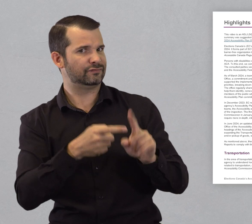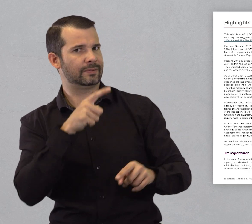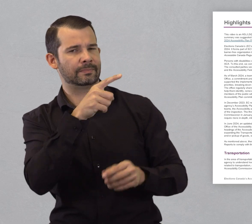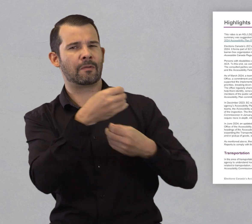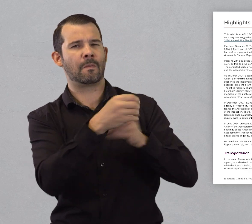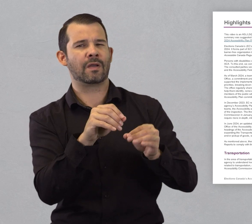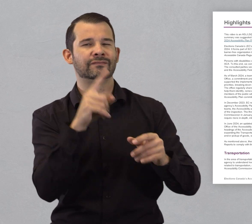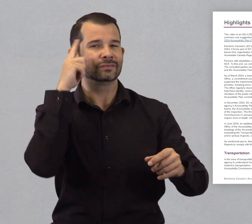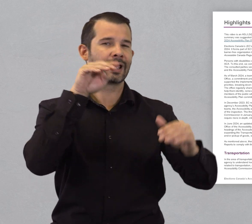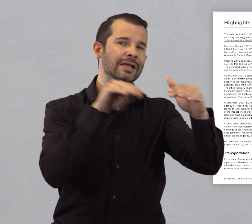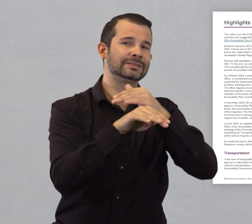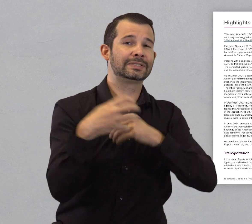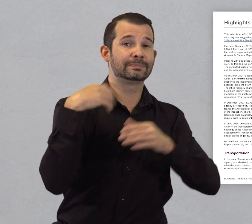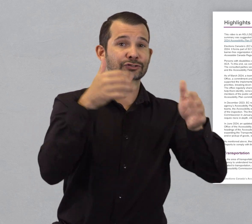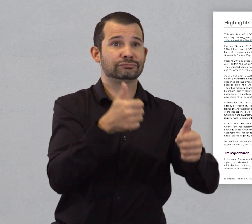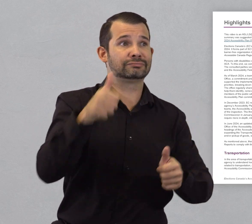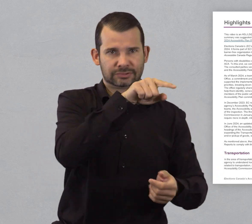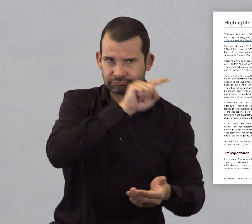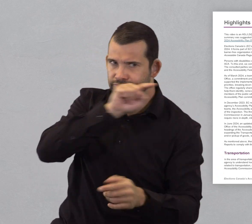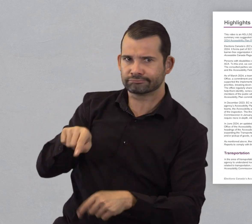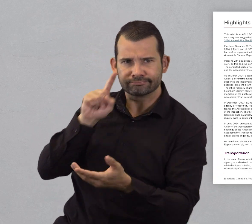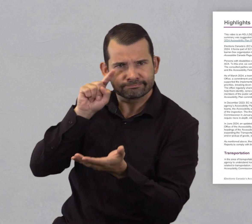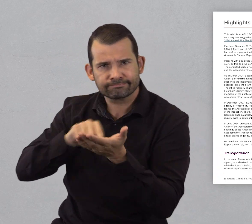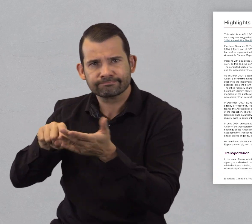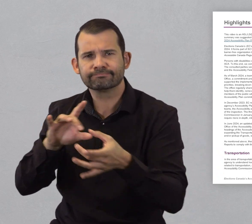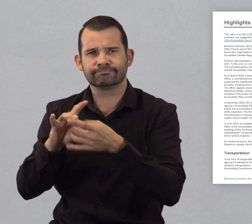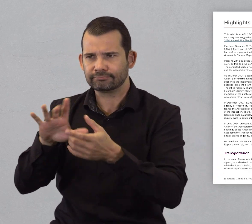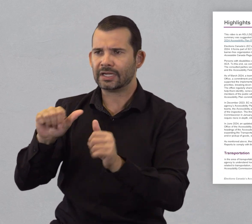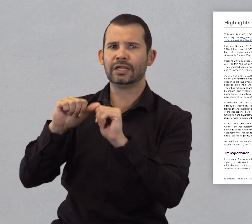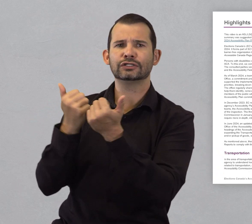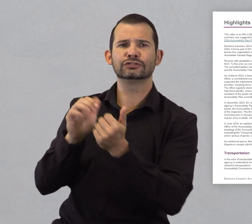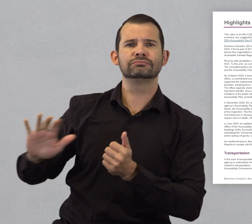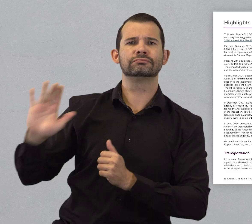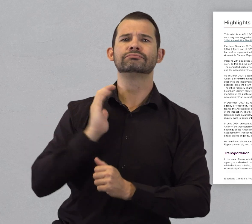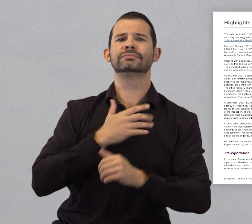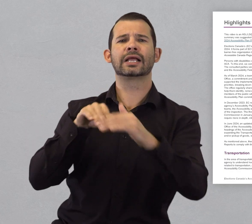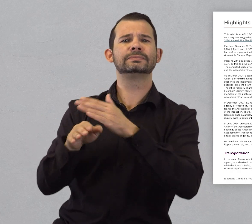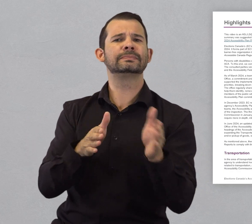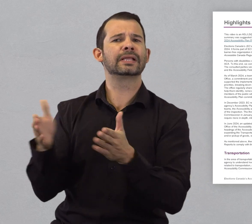from Office of the Accessibility Commissioner of the agency’s Accessibility Plan, which had